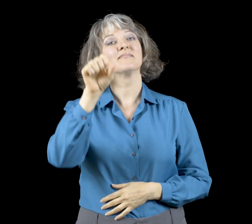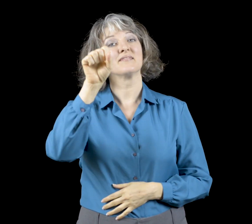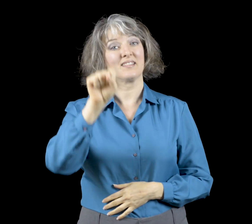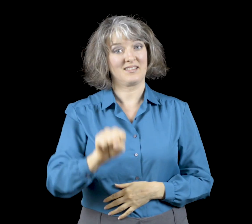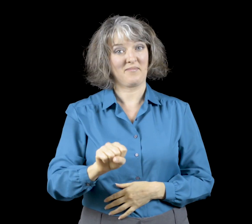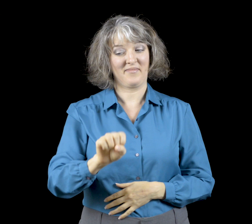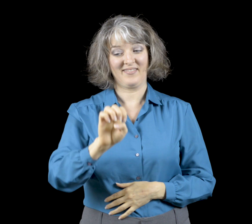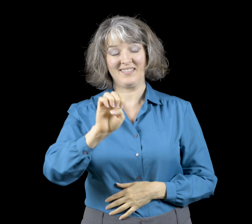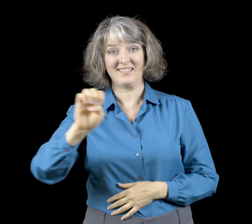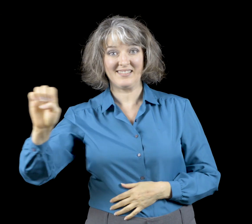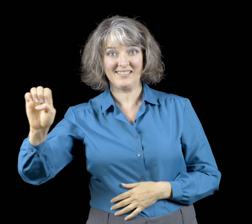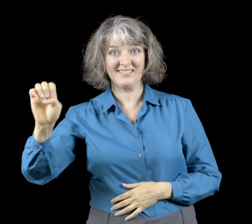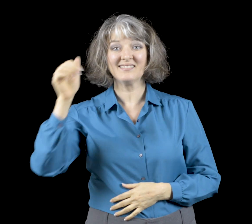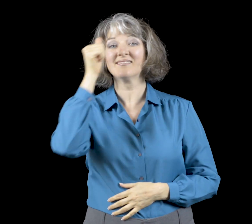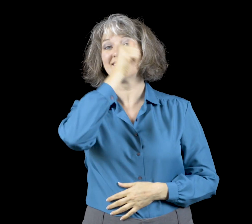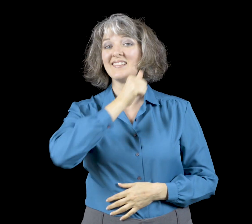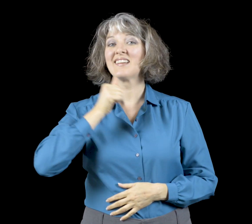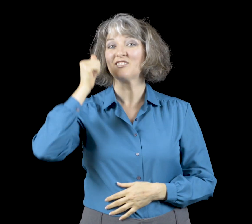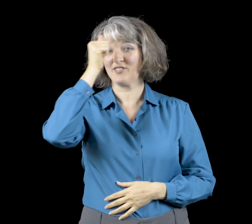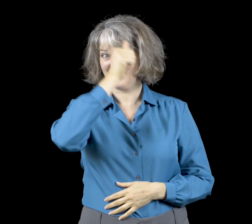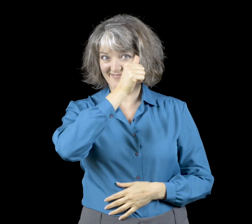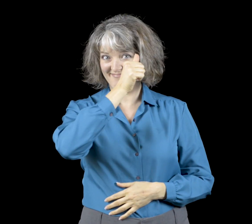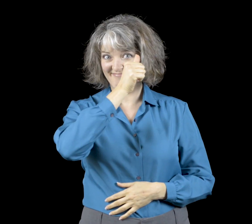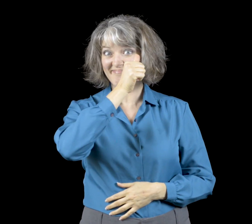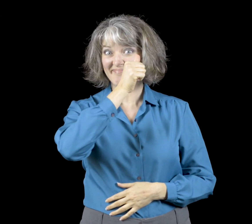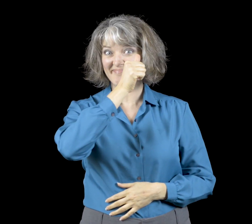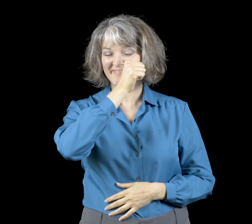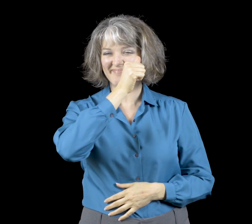Southeast Asia